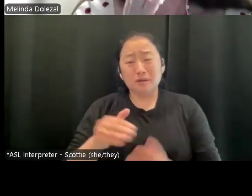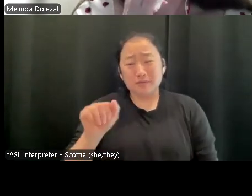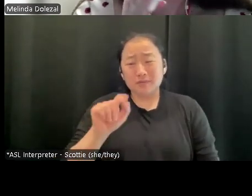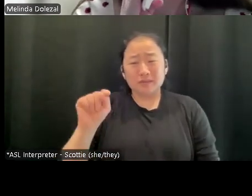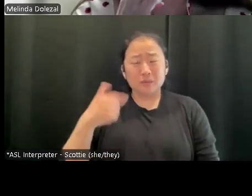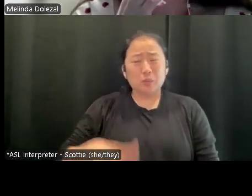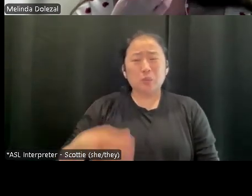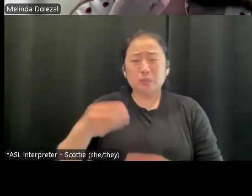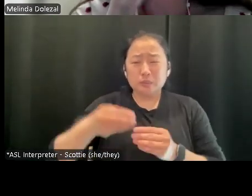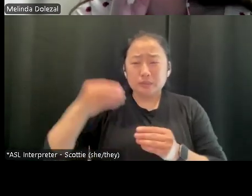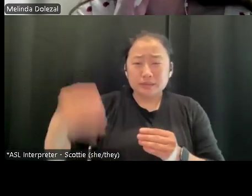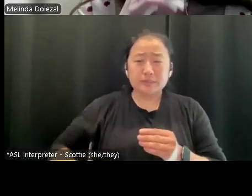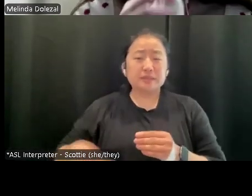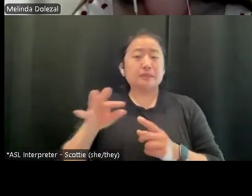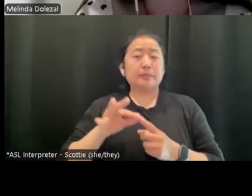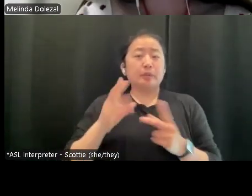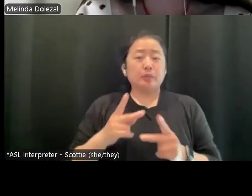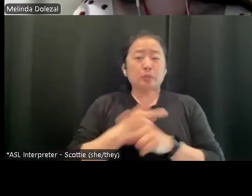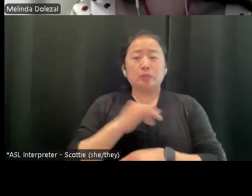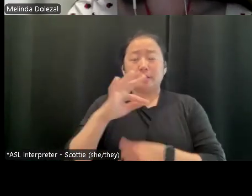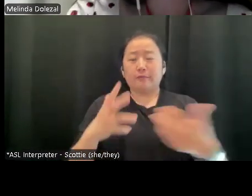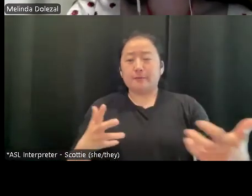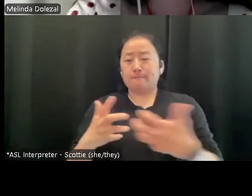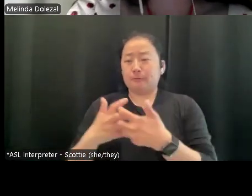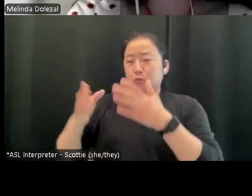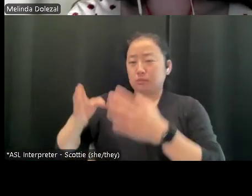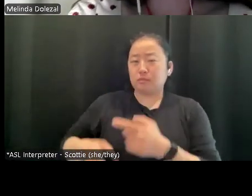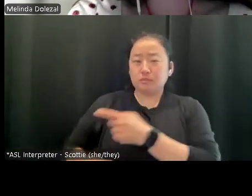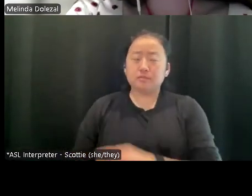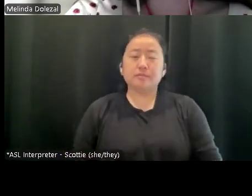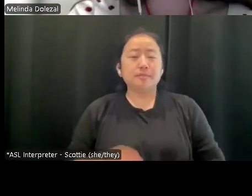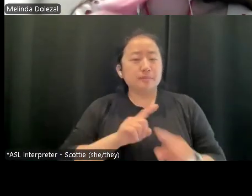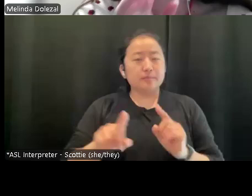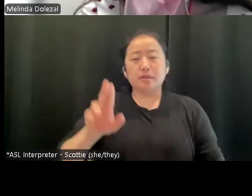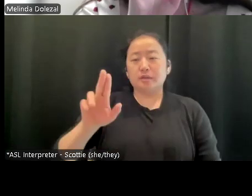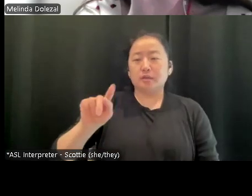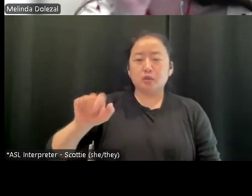especially if it's customized but the one thing -- one of many things that Utah is really exceptional